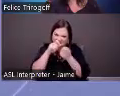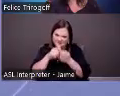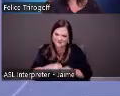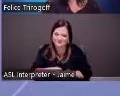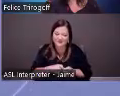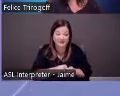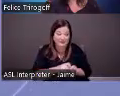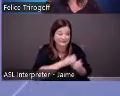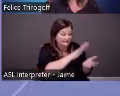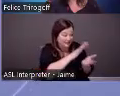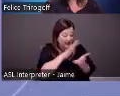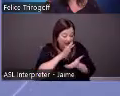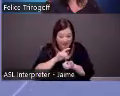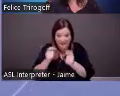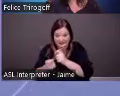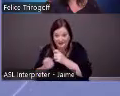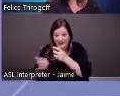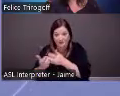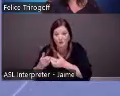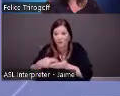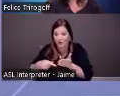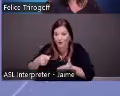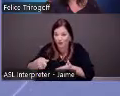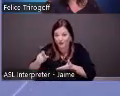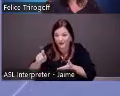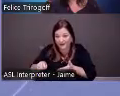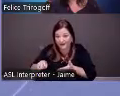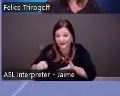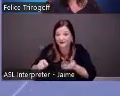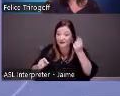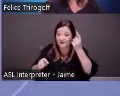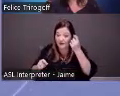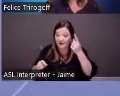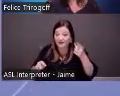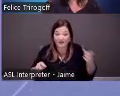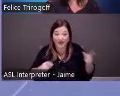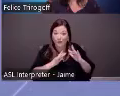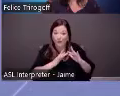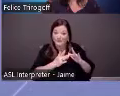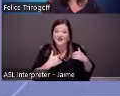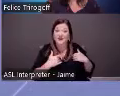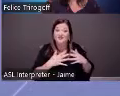to what you need is there's a lot of material on the website. It's all really digestible.